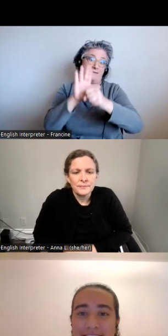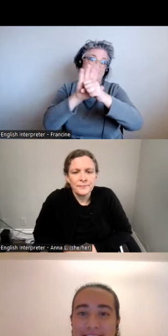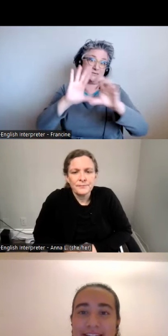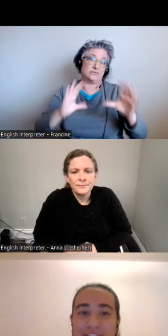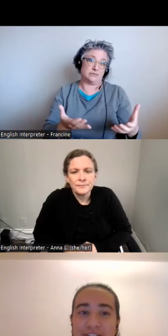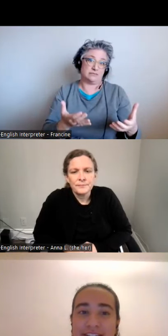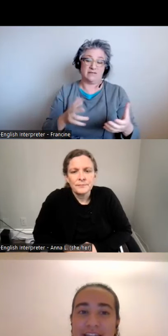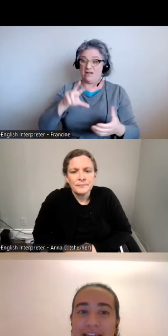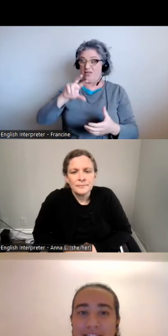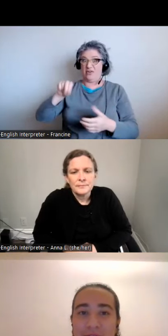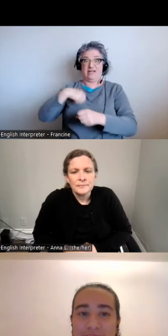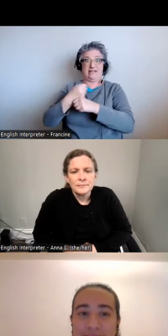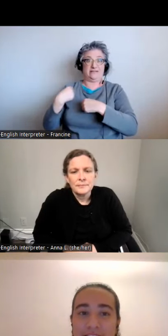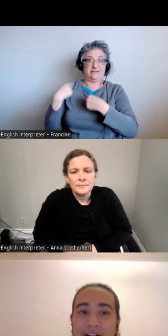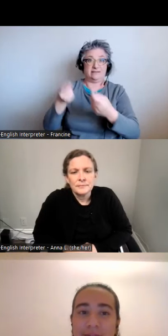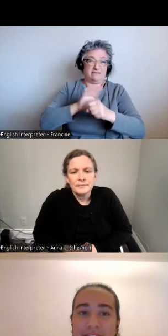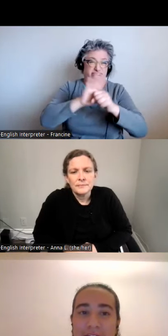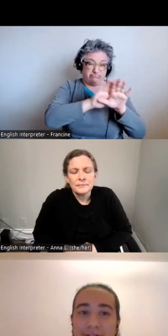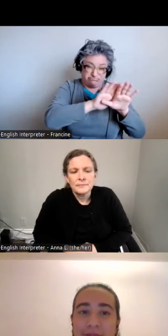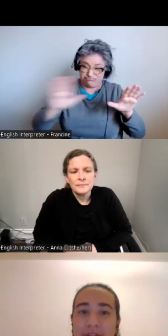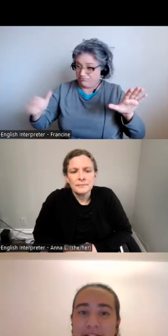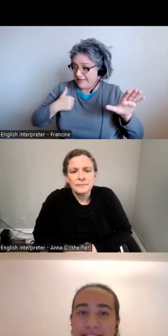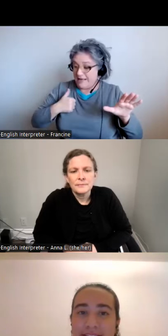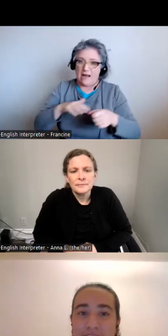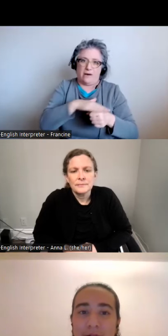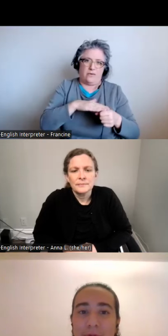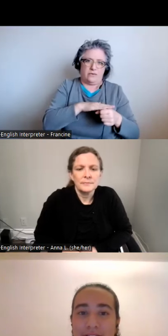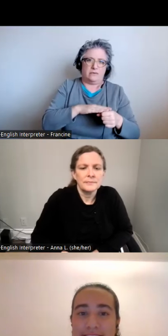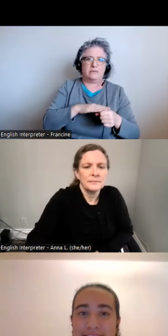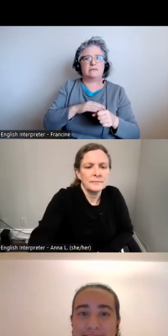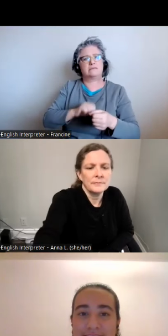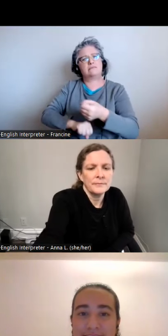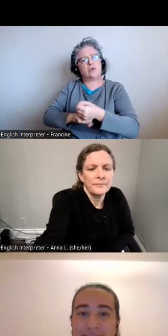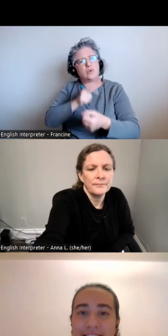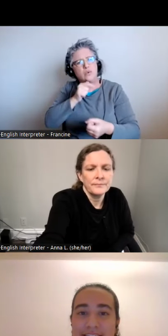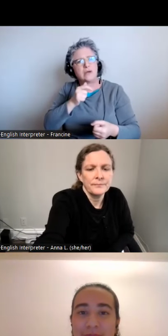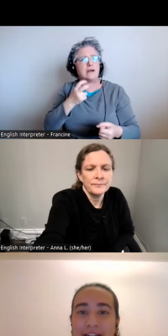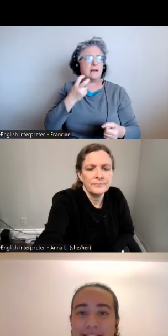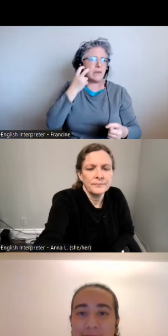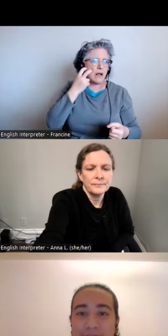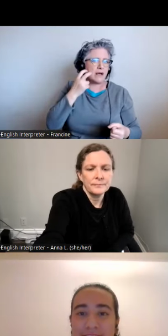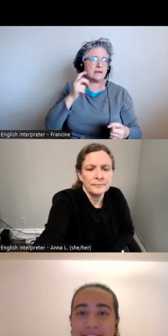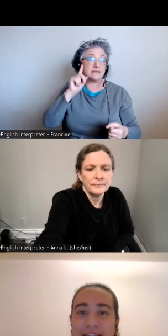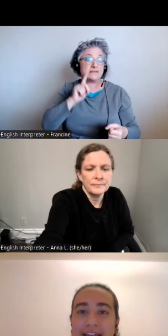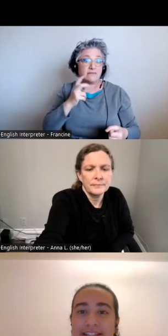Equality of blind Canadians, or ABC for short, is a national grassroots, peer, support advocacy group for the last 30 years.